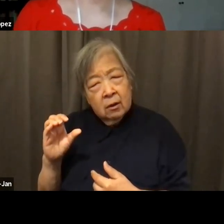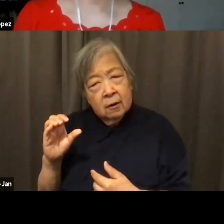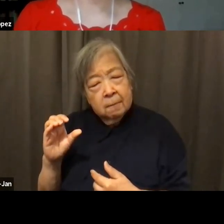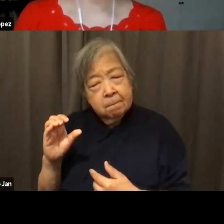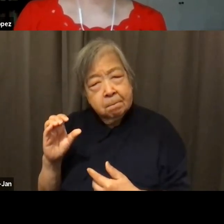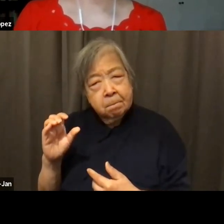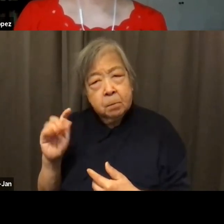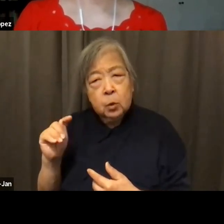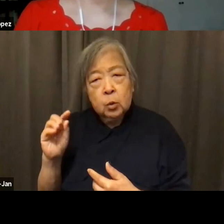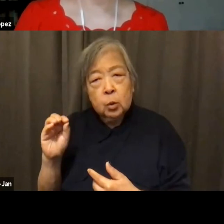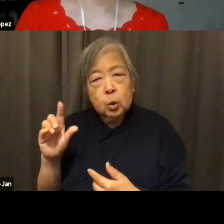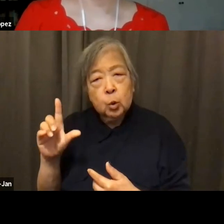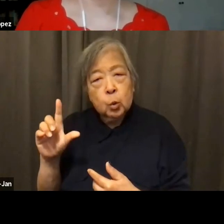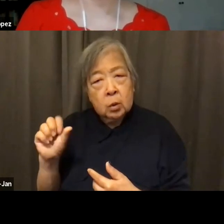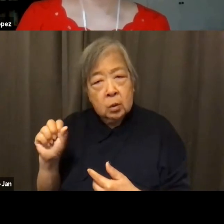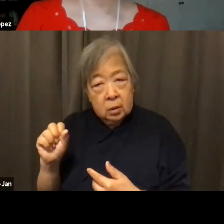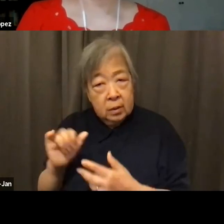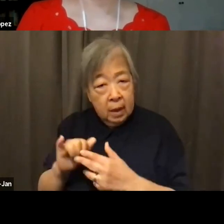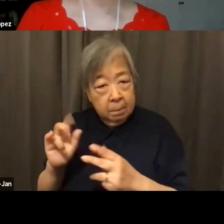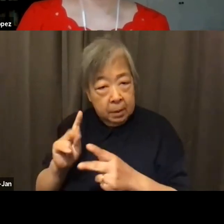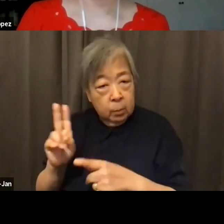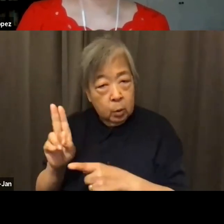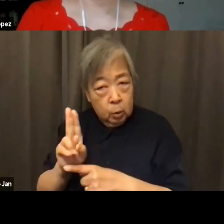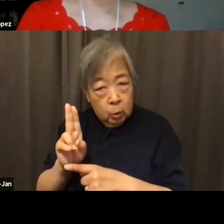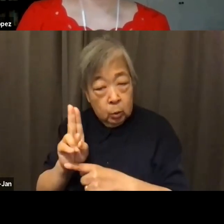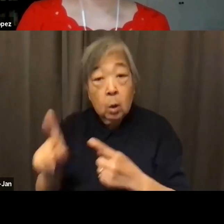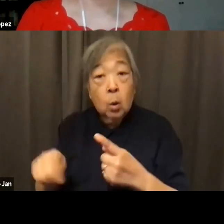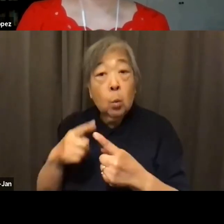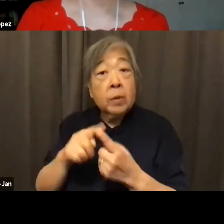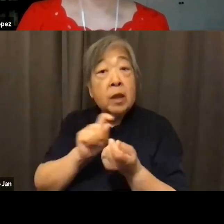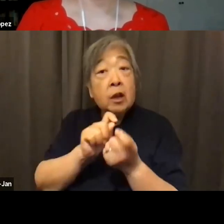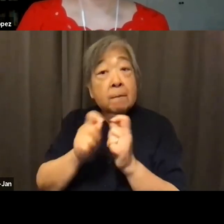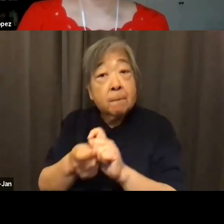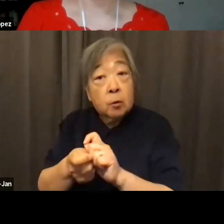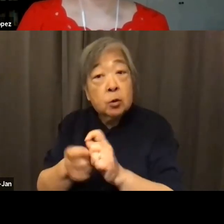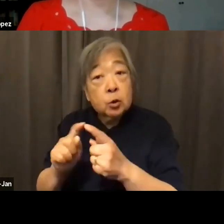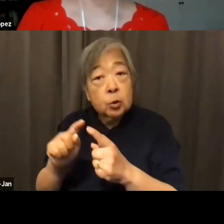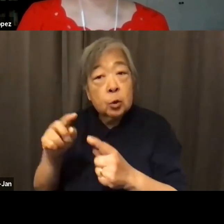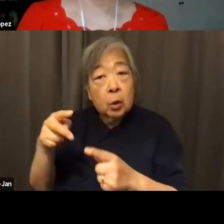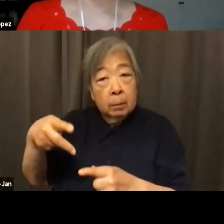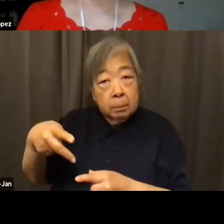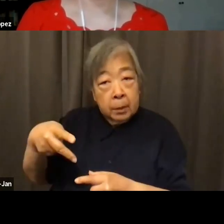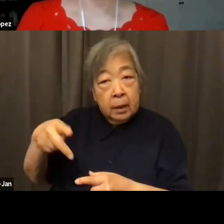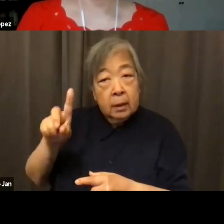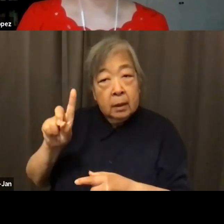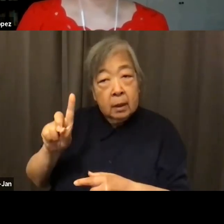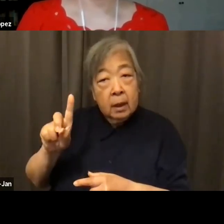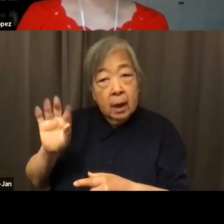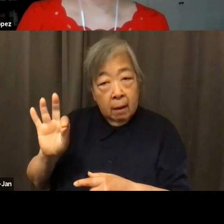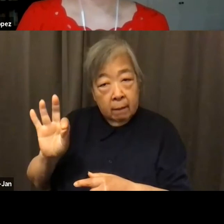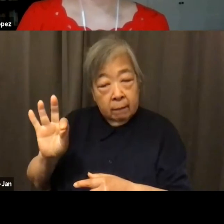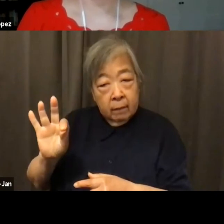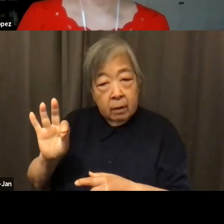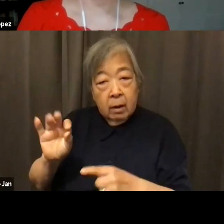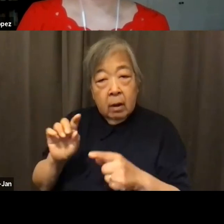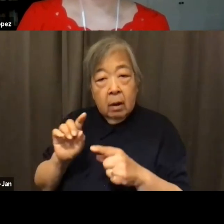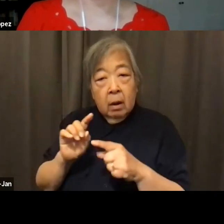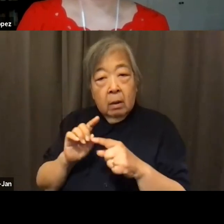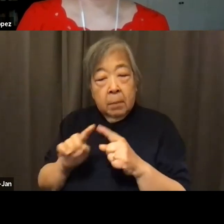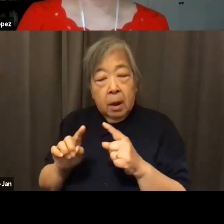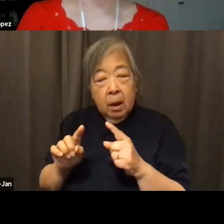people might use to convert to PDF, but the resources that Monica, not Monica, that Meredith,